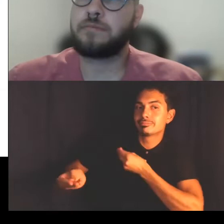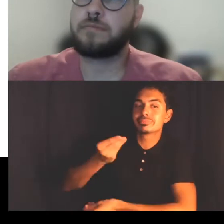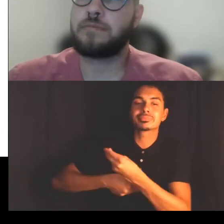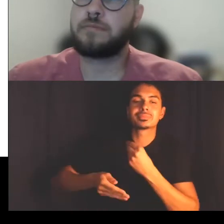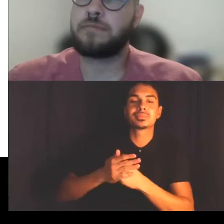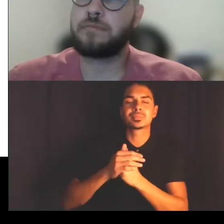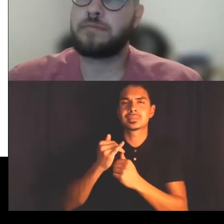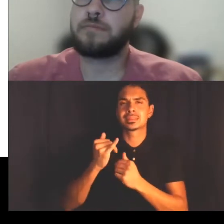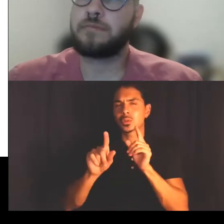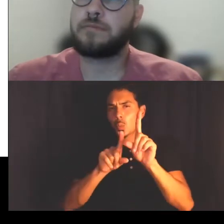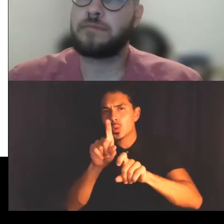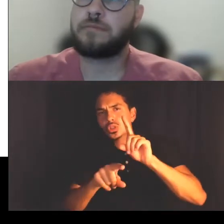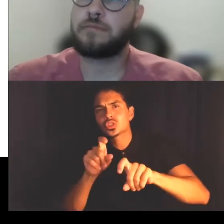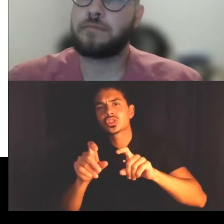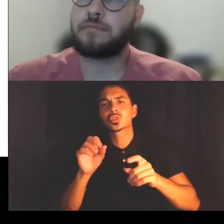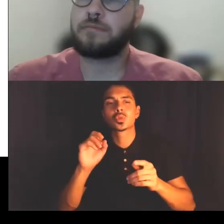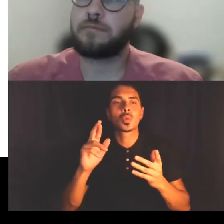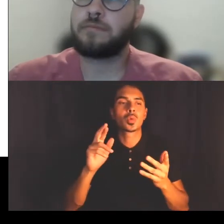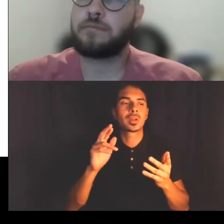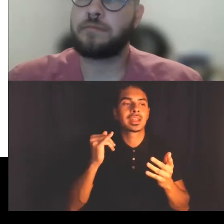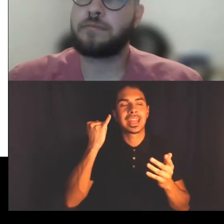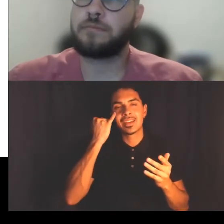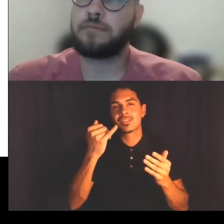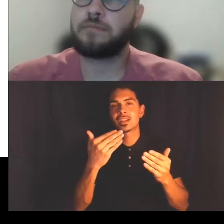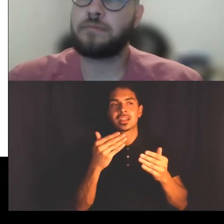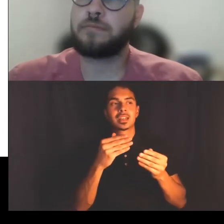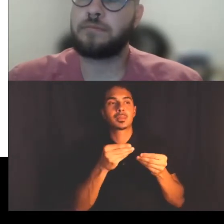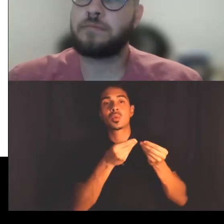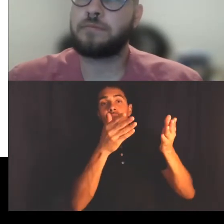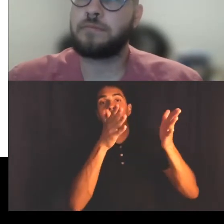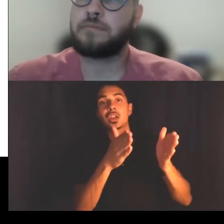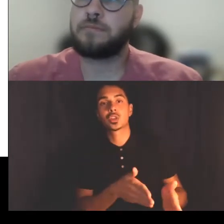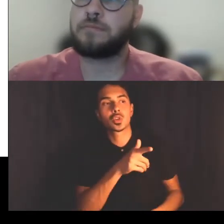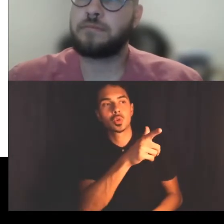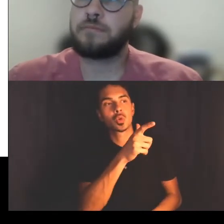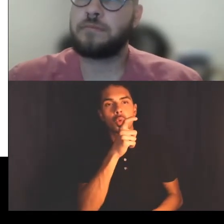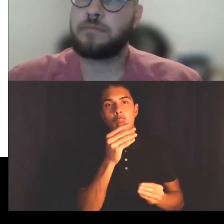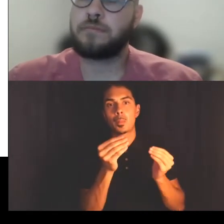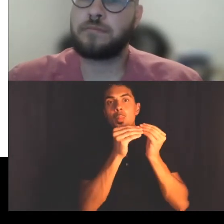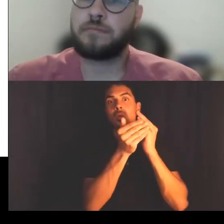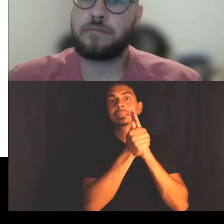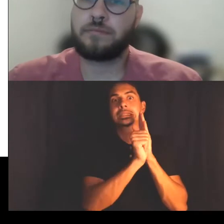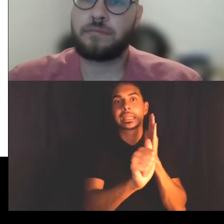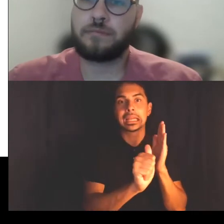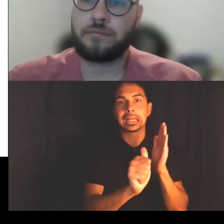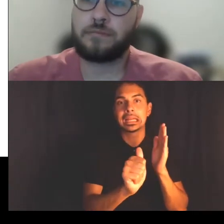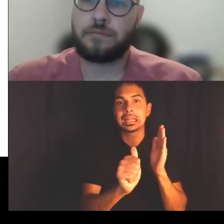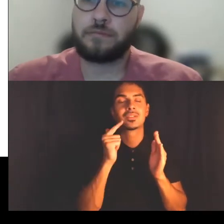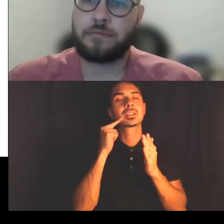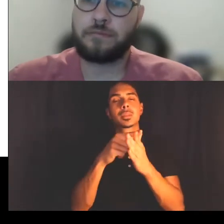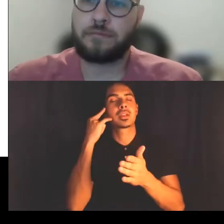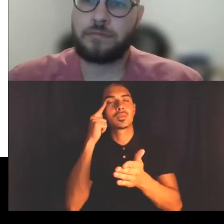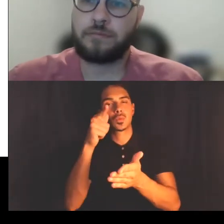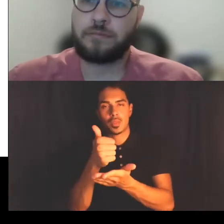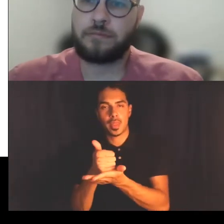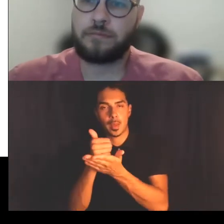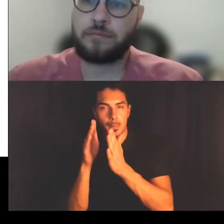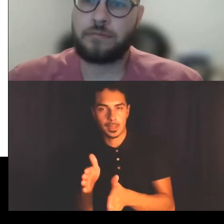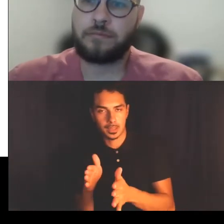or we wanna do a warm handoff to a provider that is better skilled in one thing. Like if you're a therapist and your patient,